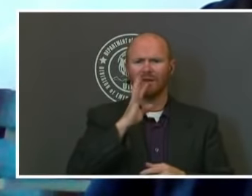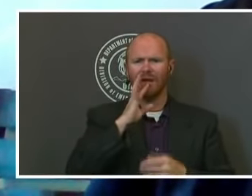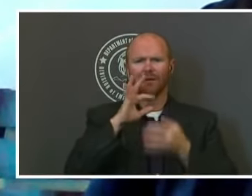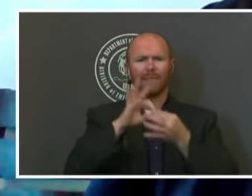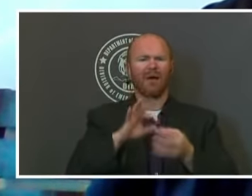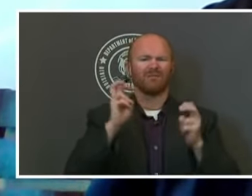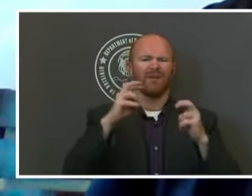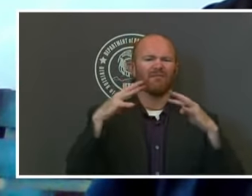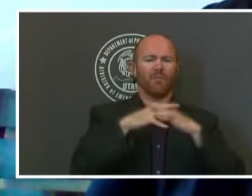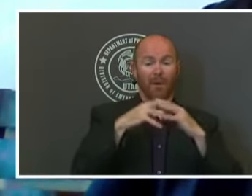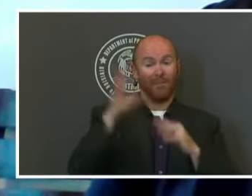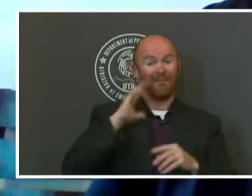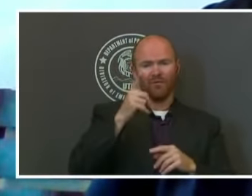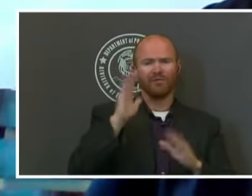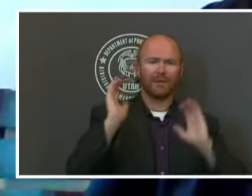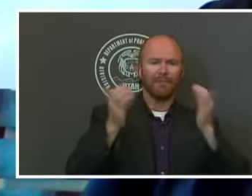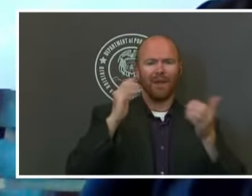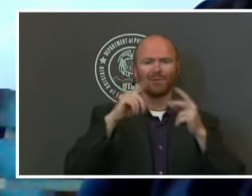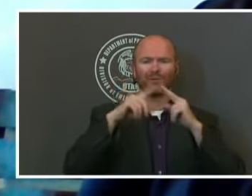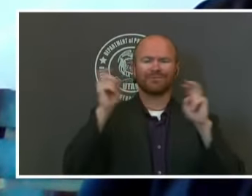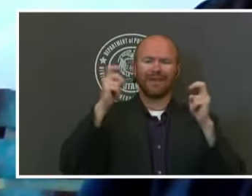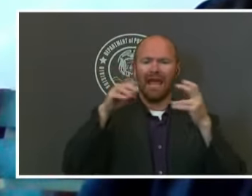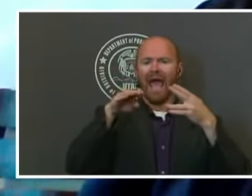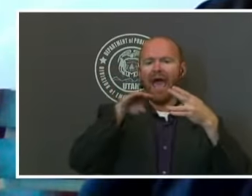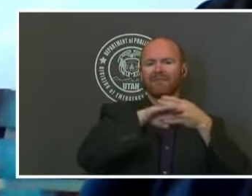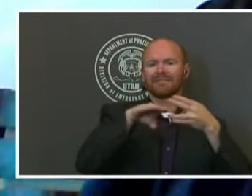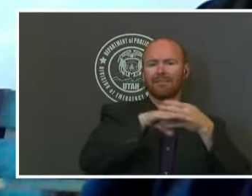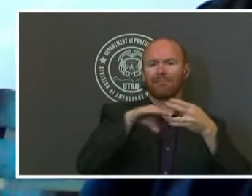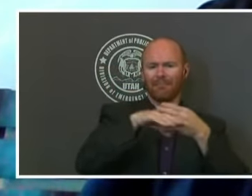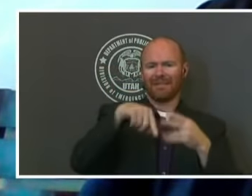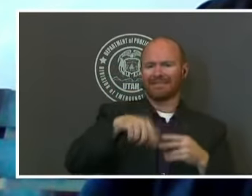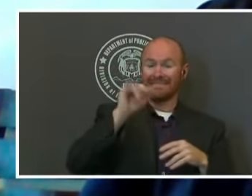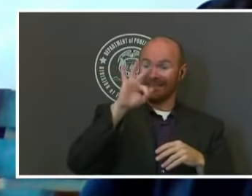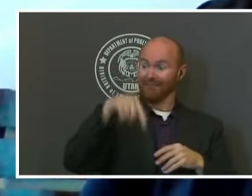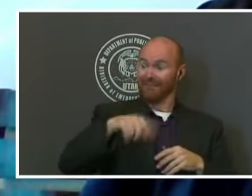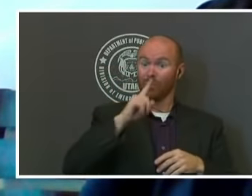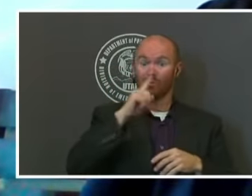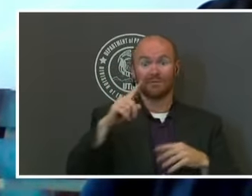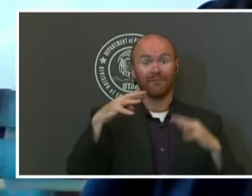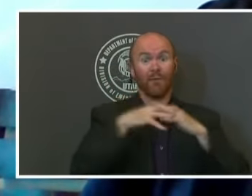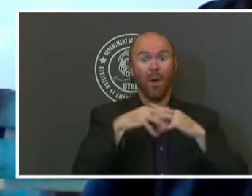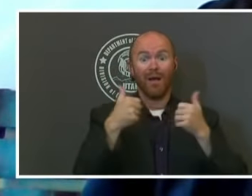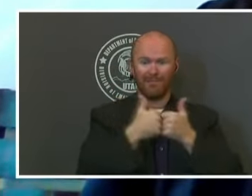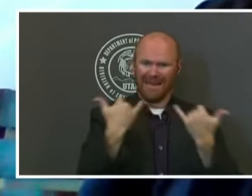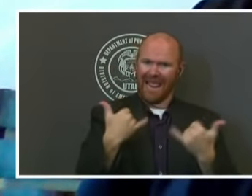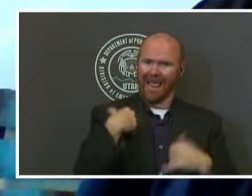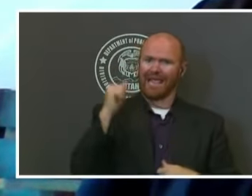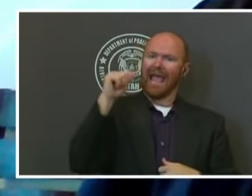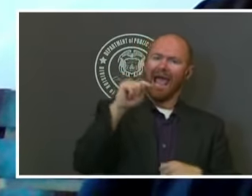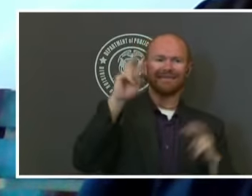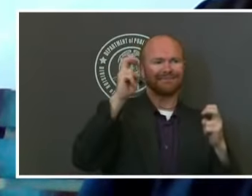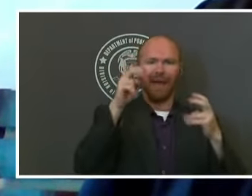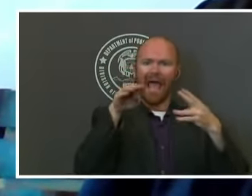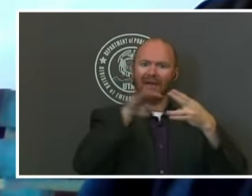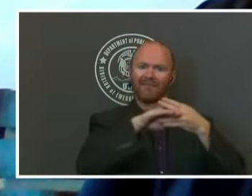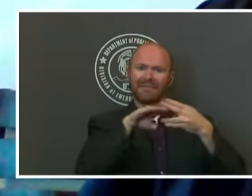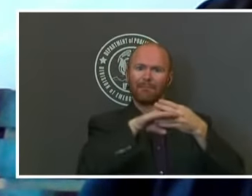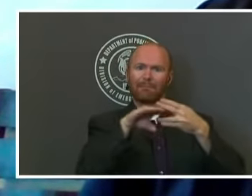compare this to being halftime of the of I love the game